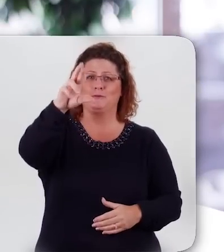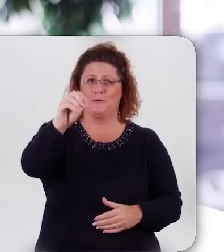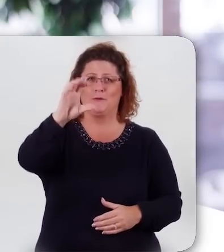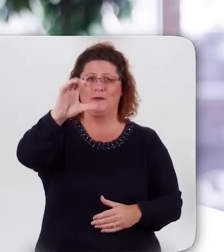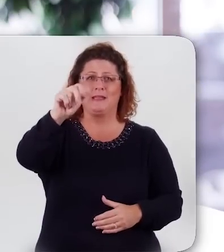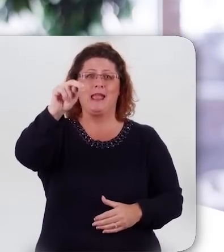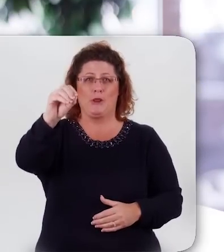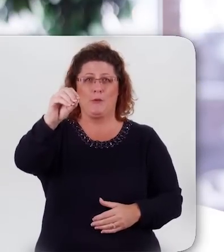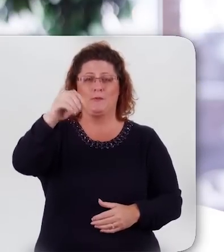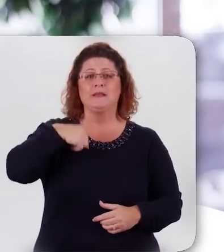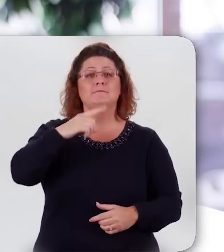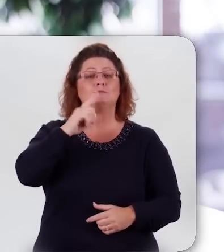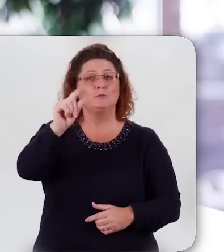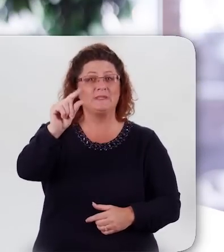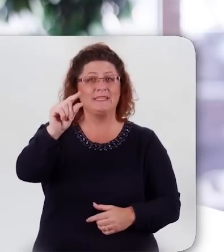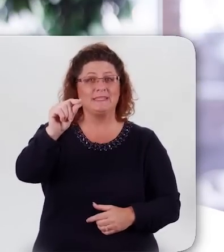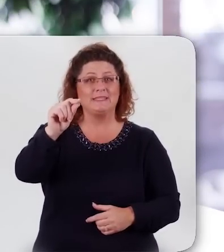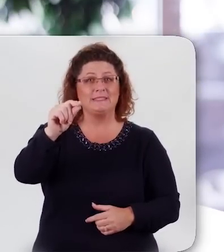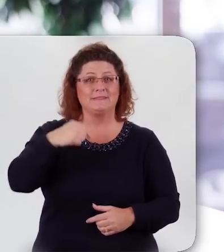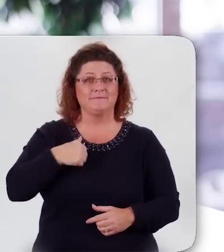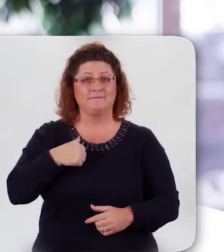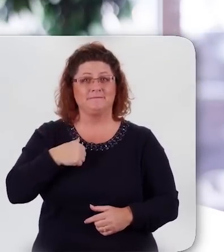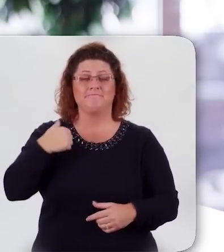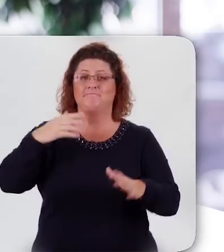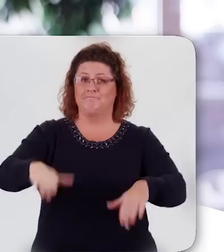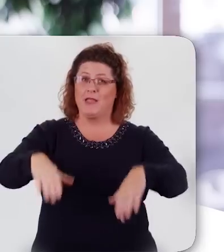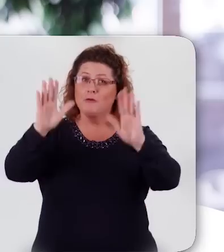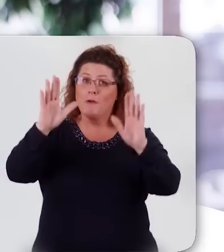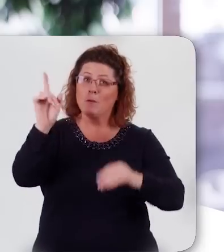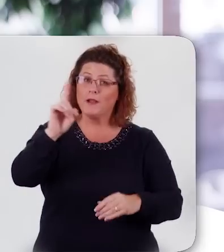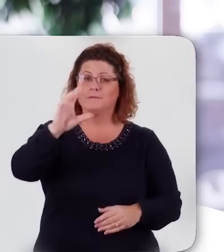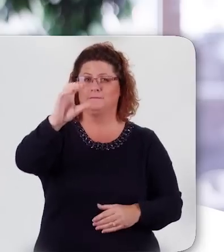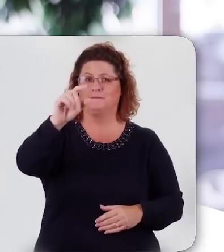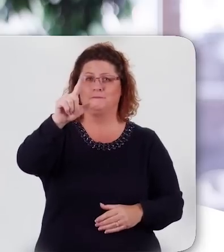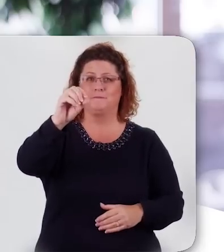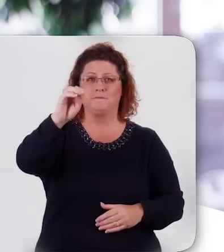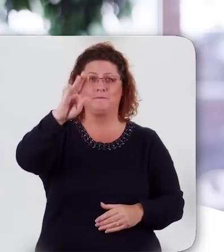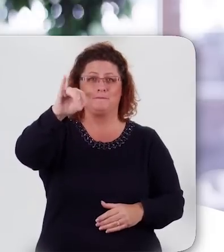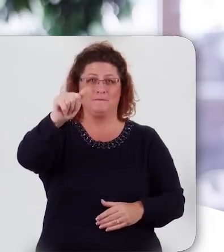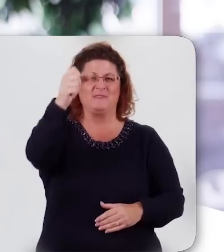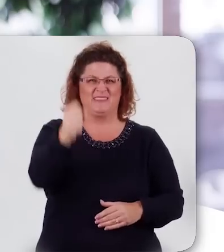I am 20 years old. I grew up in Colombia, South America.